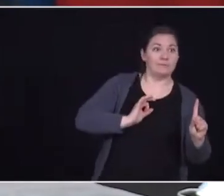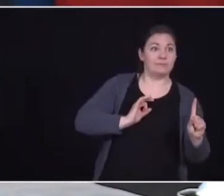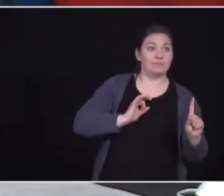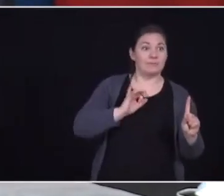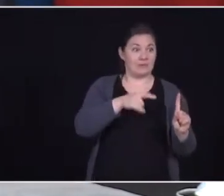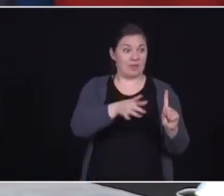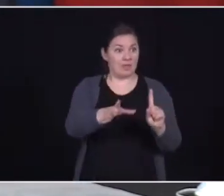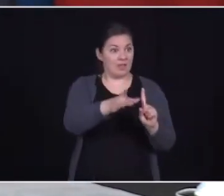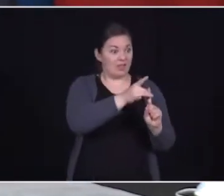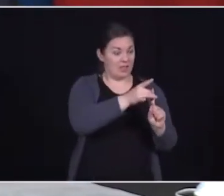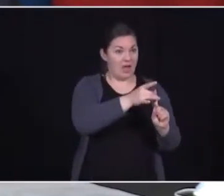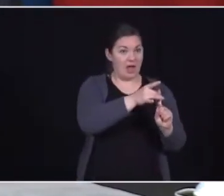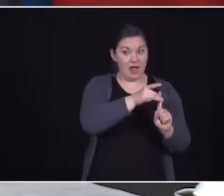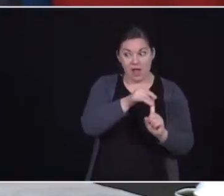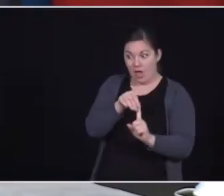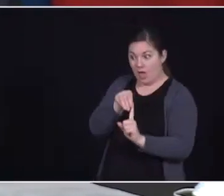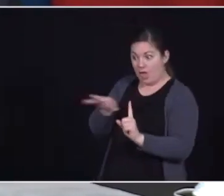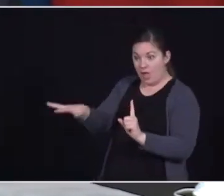the particular person who is working